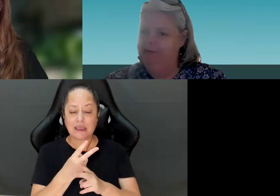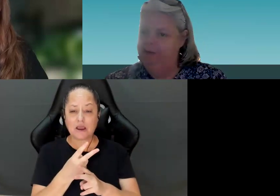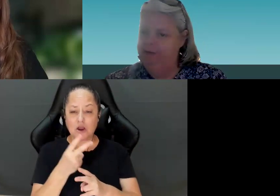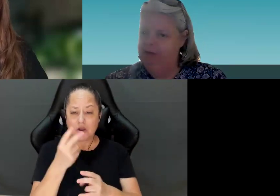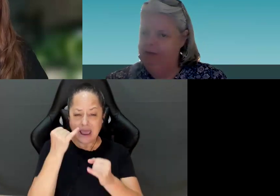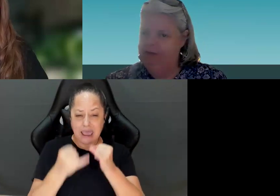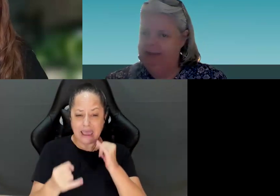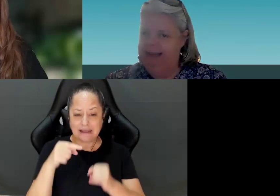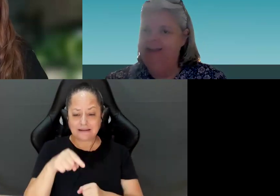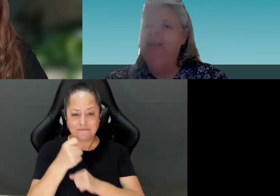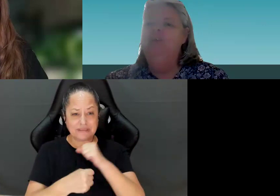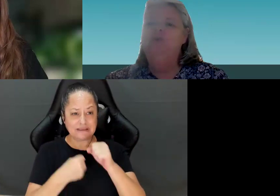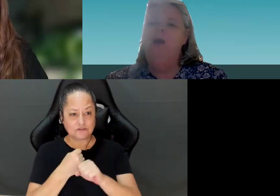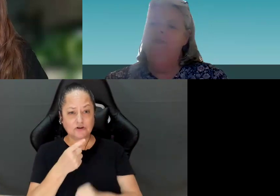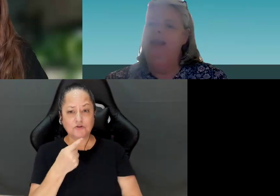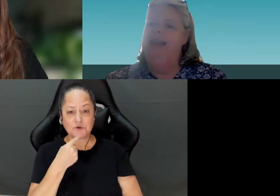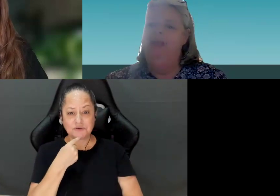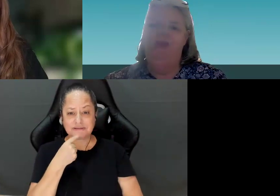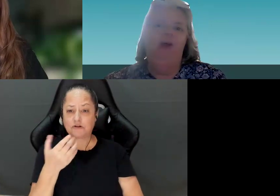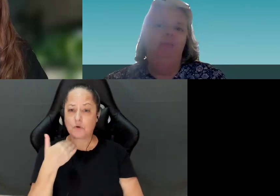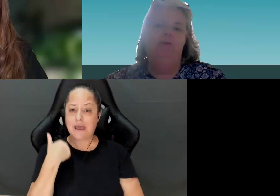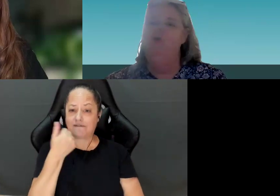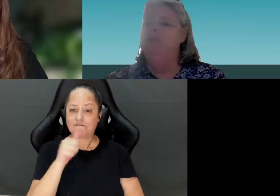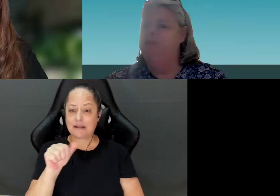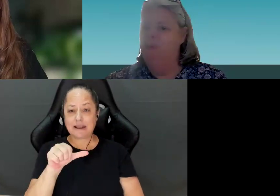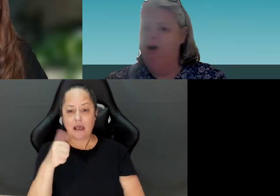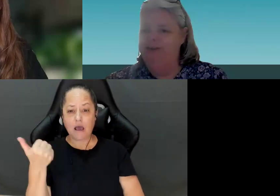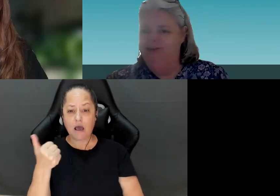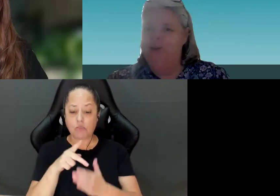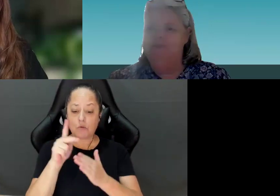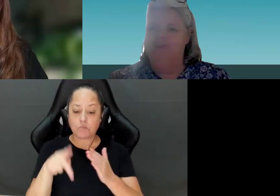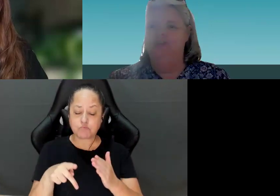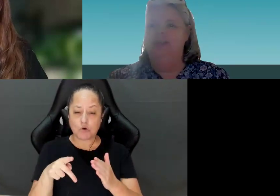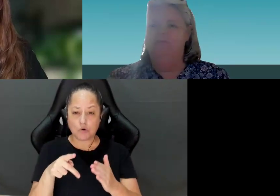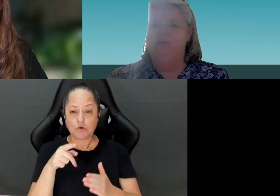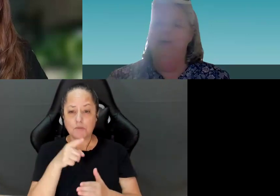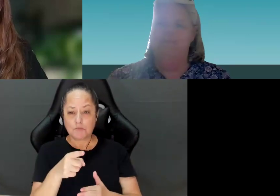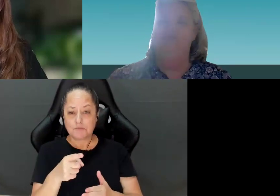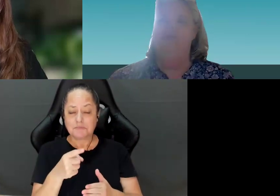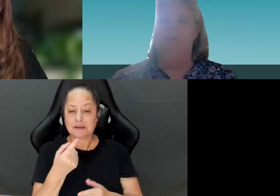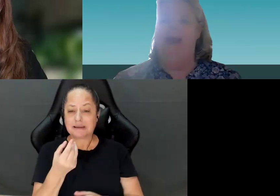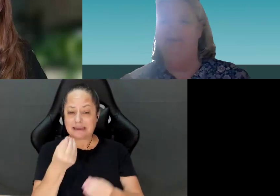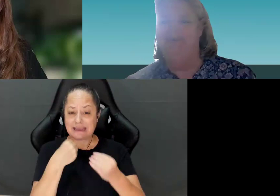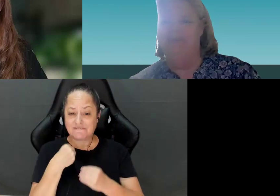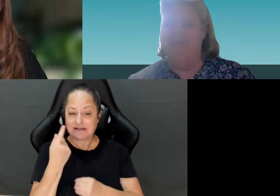end of this year did you say? Do you have any other programs in the works that you can give us a sneak preview about?